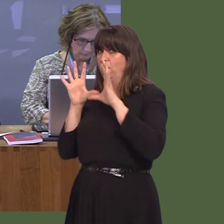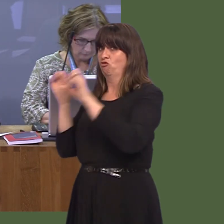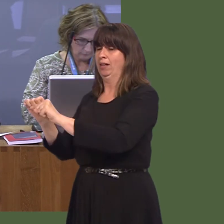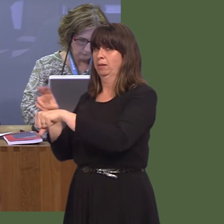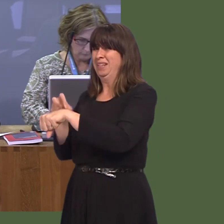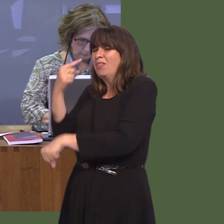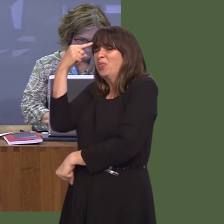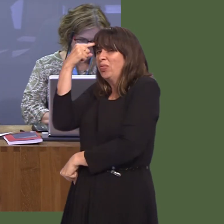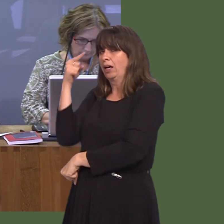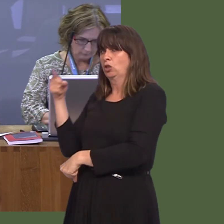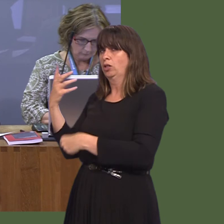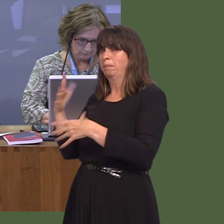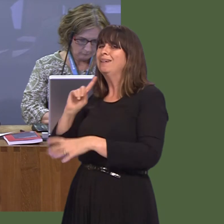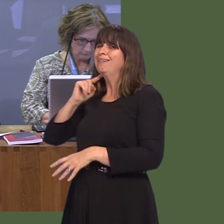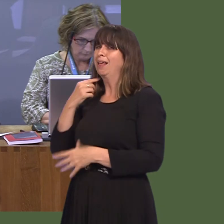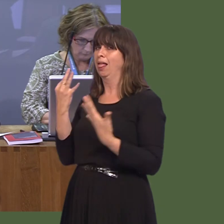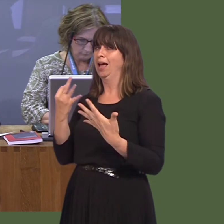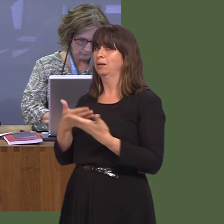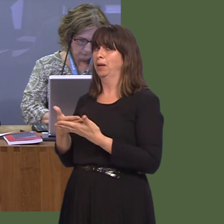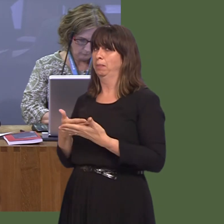taking the life of eight babies.